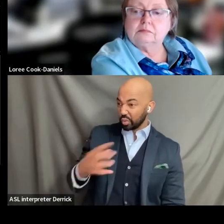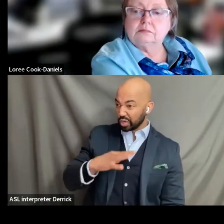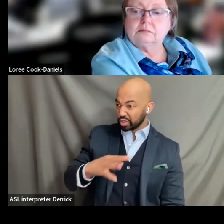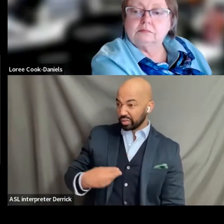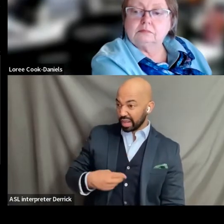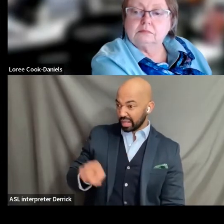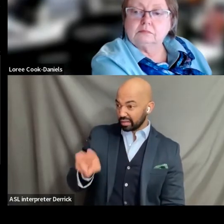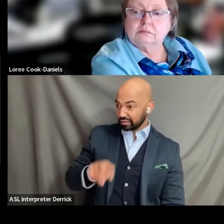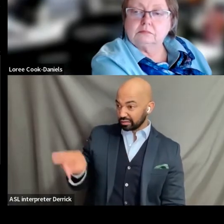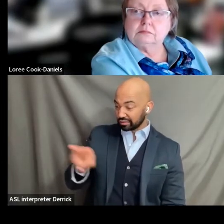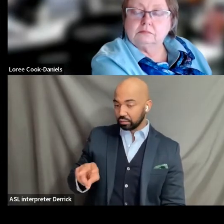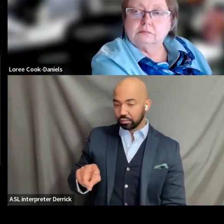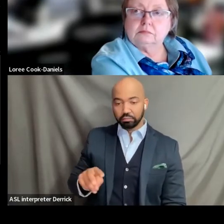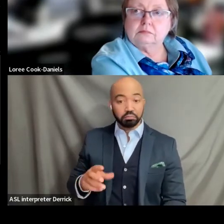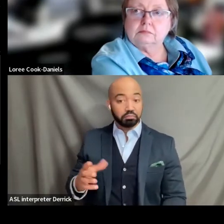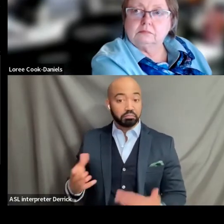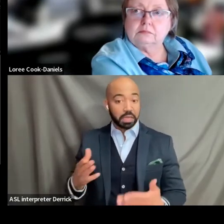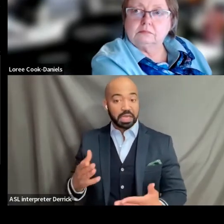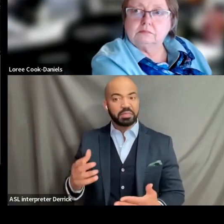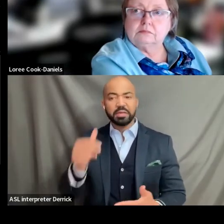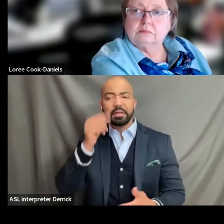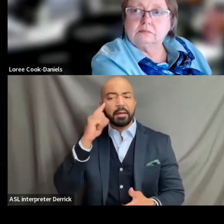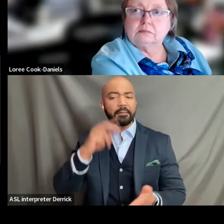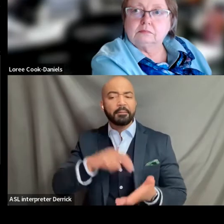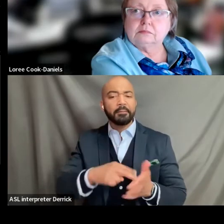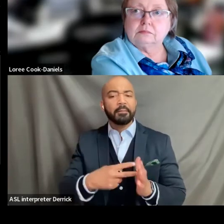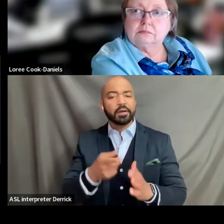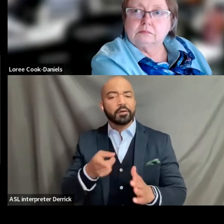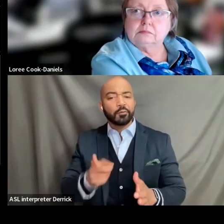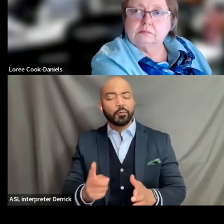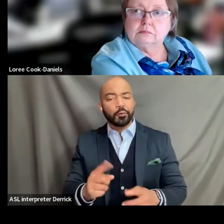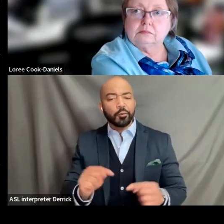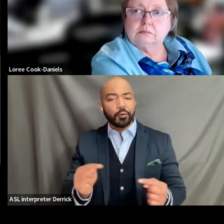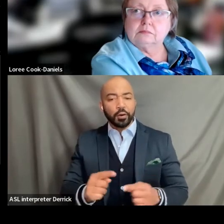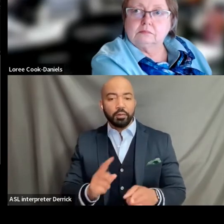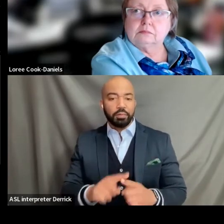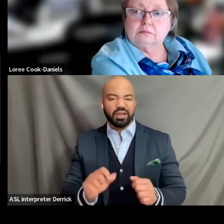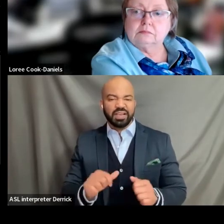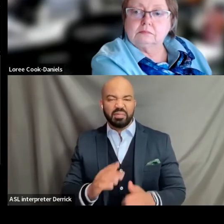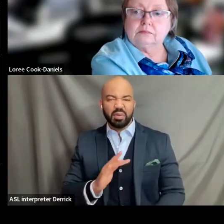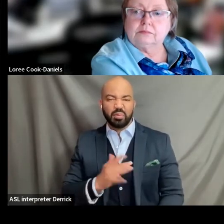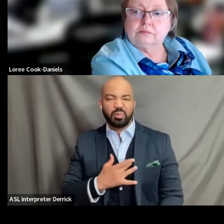but really can dig into you and they can be much more severe than those two examples.